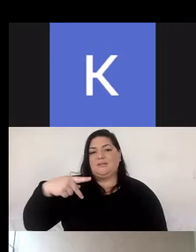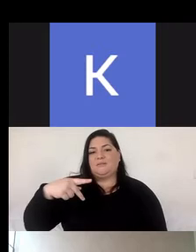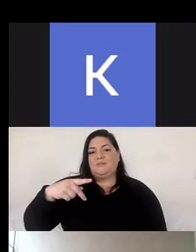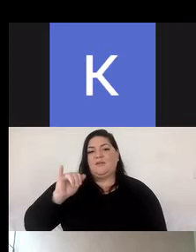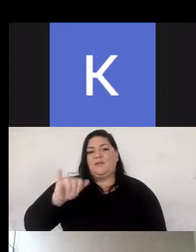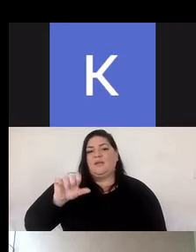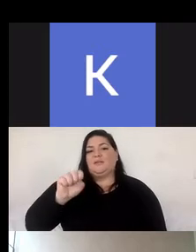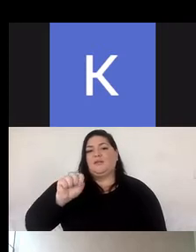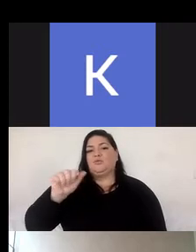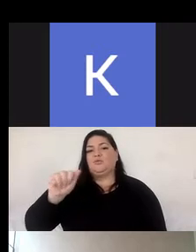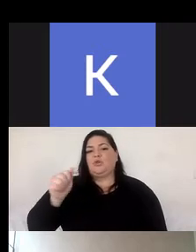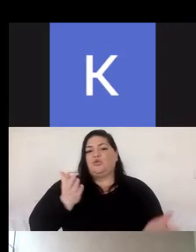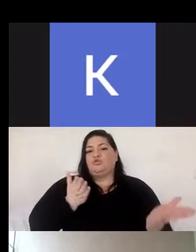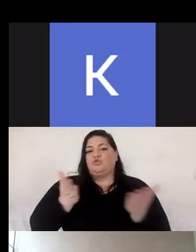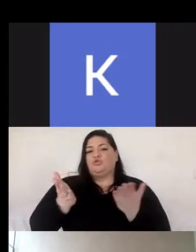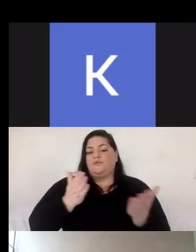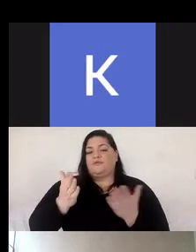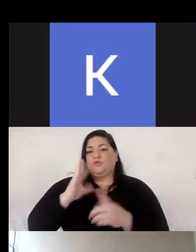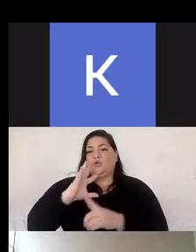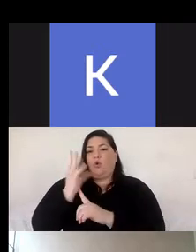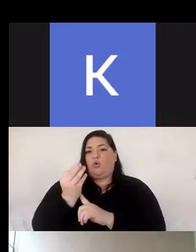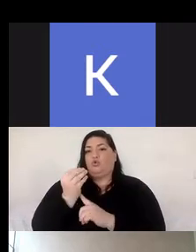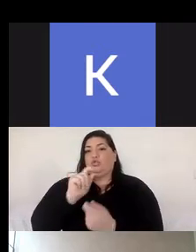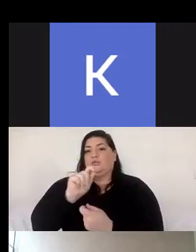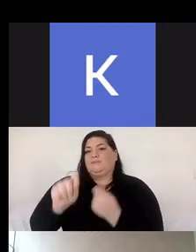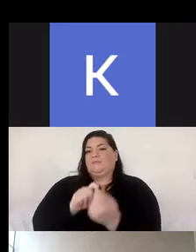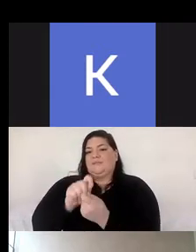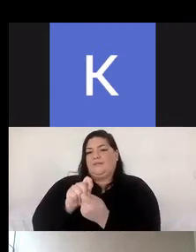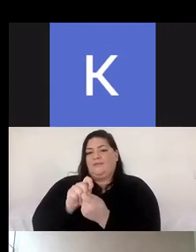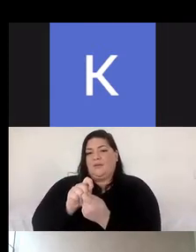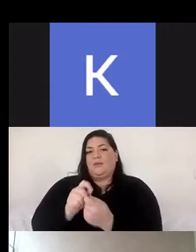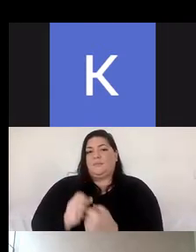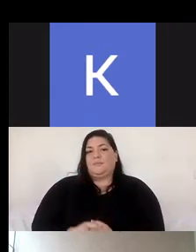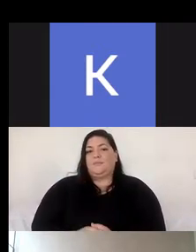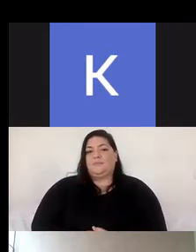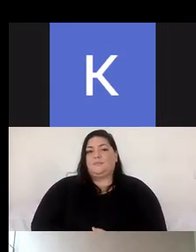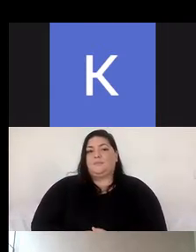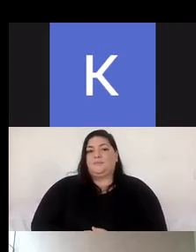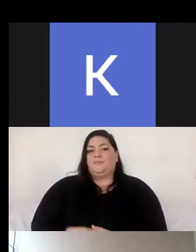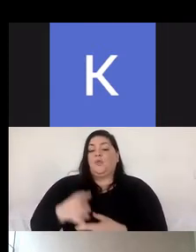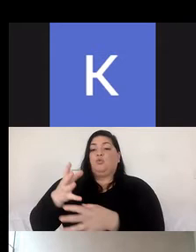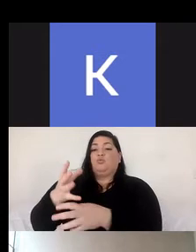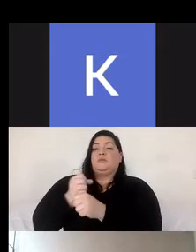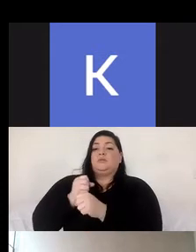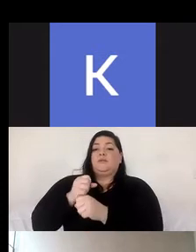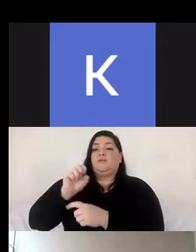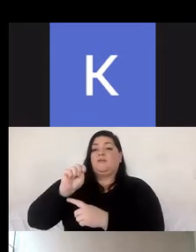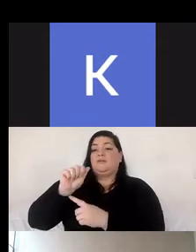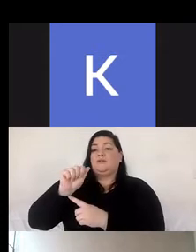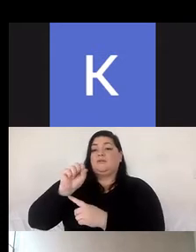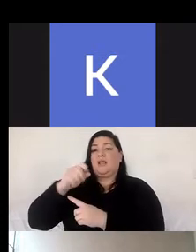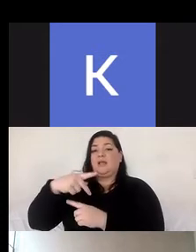Services Program-- Culturally Specific. "Receiving SASP-CS funding has allowed